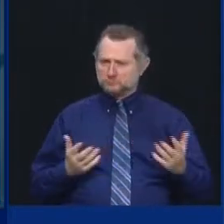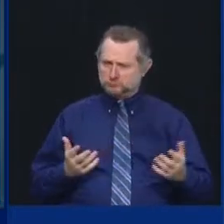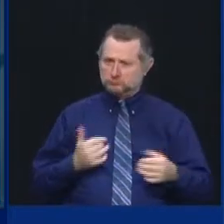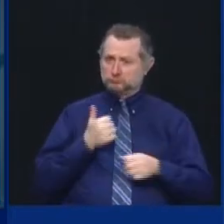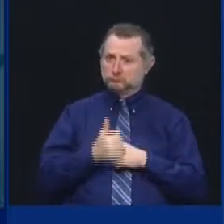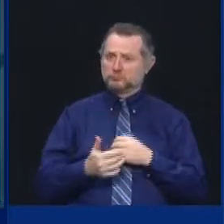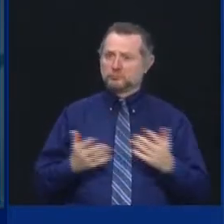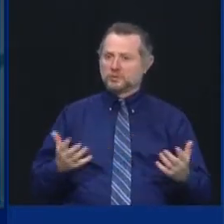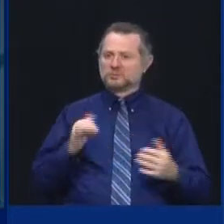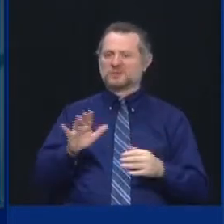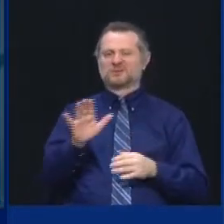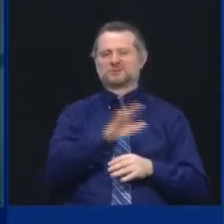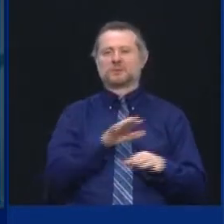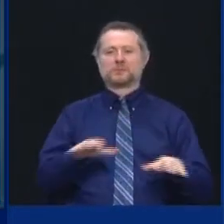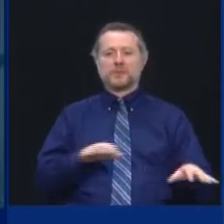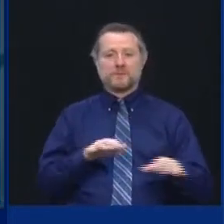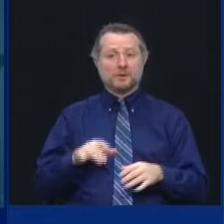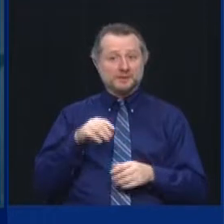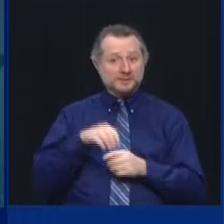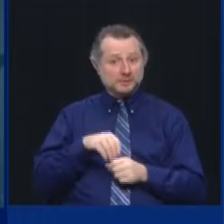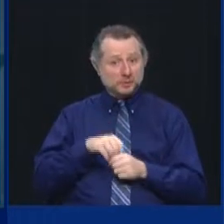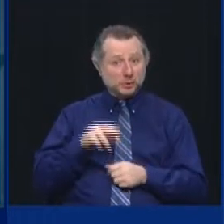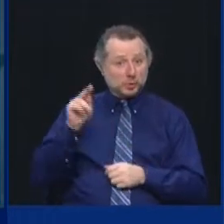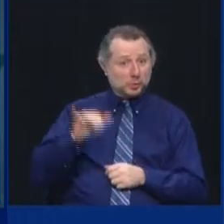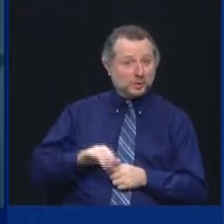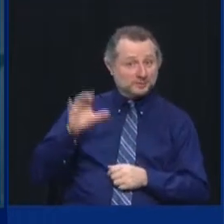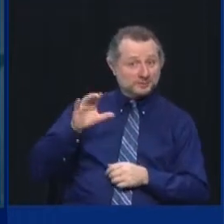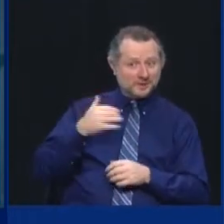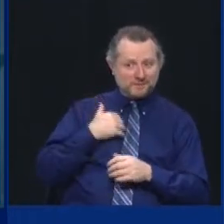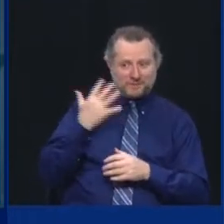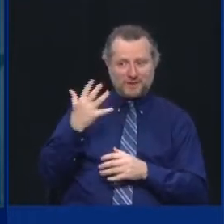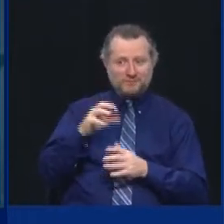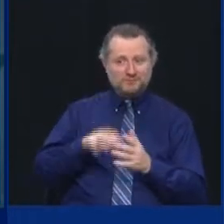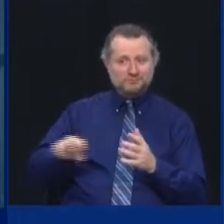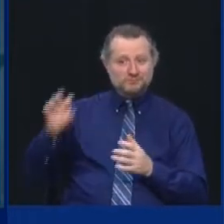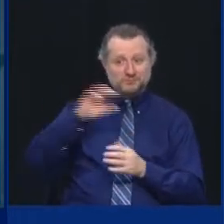YOU GO FROM A LOW OF .5 TO A